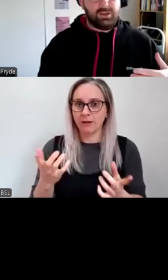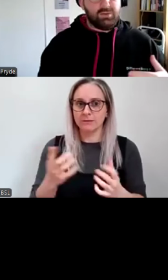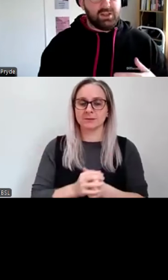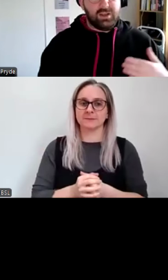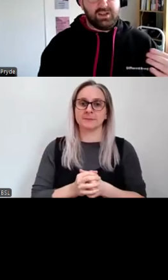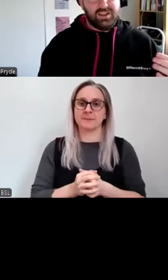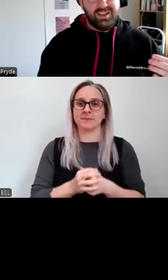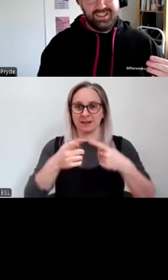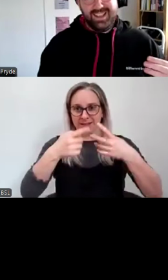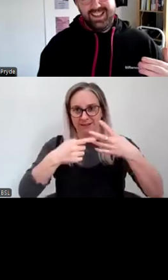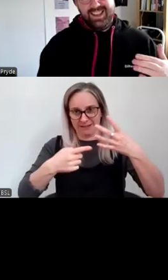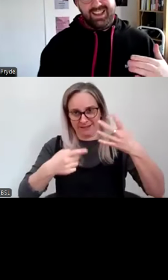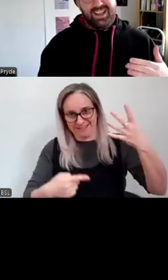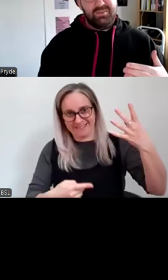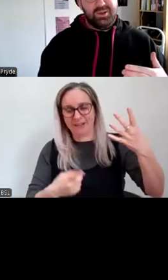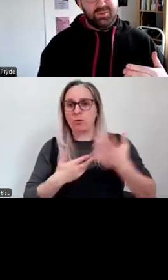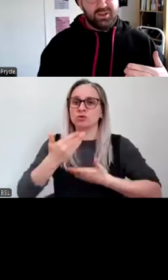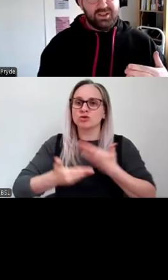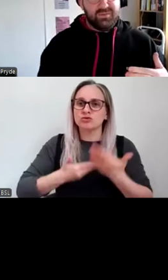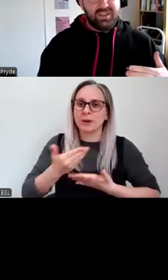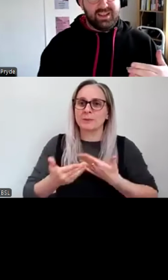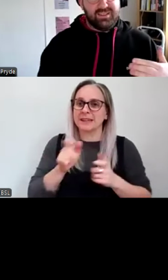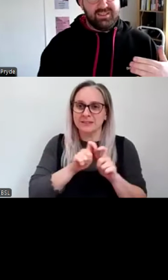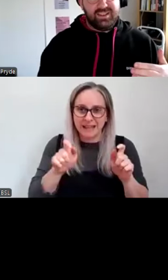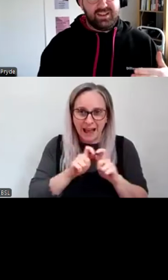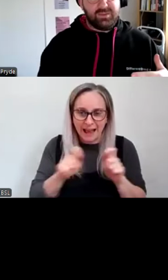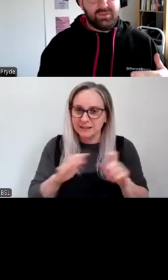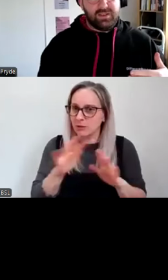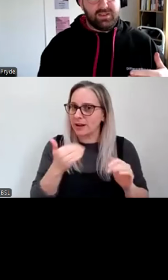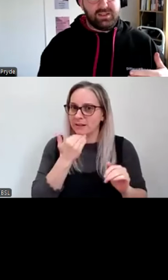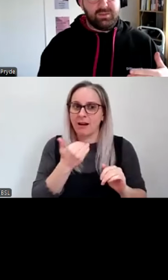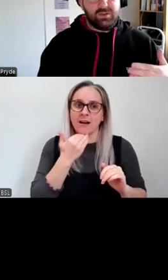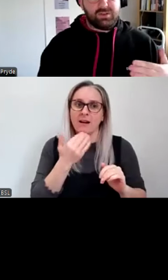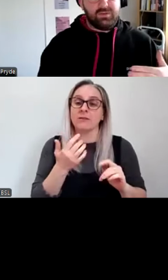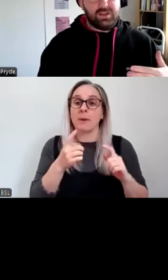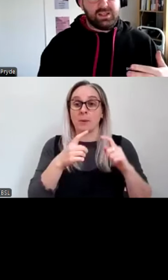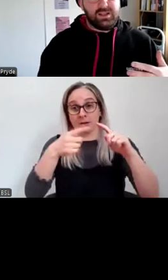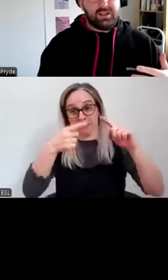I'm not going to read out any of these, but we're going to jump down and see that we also have things like